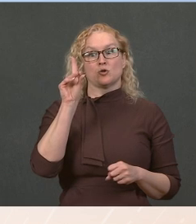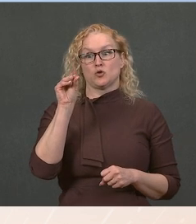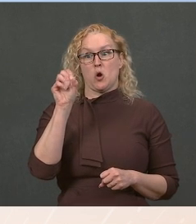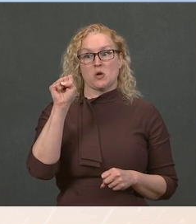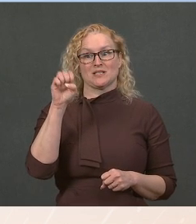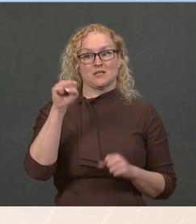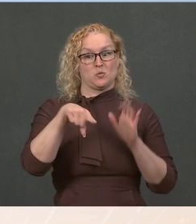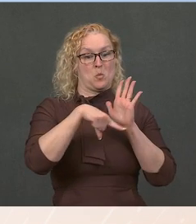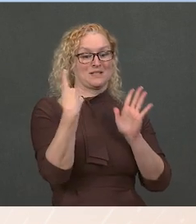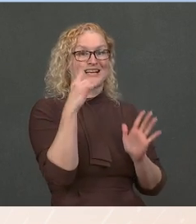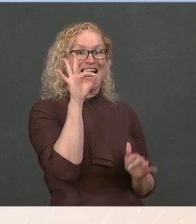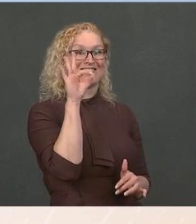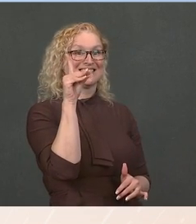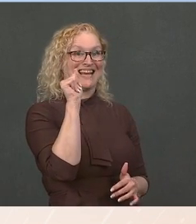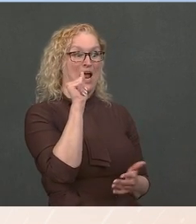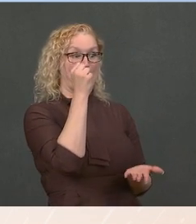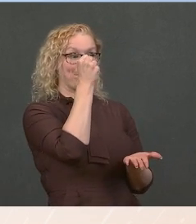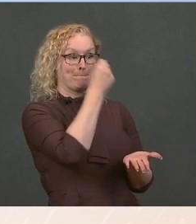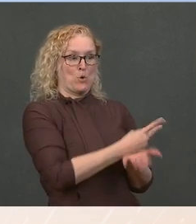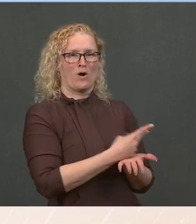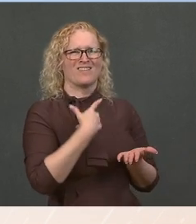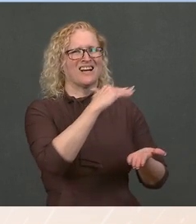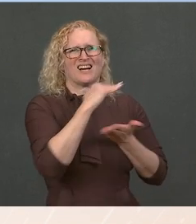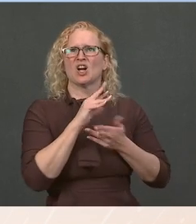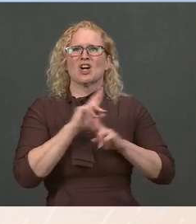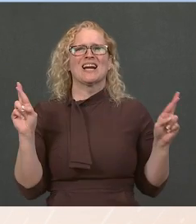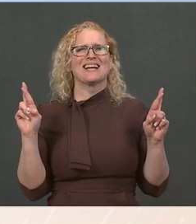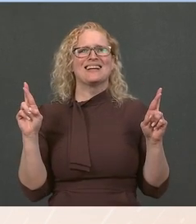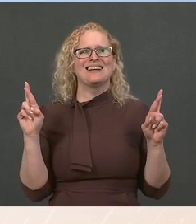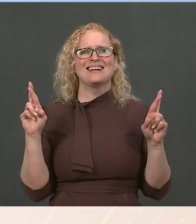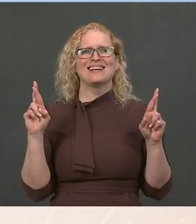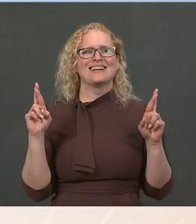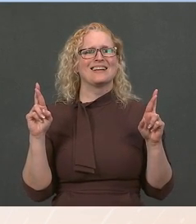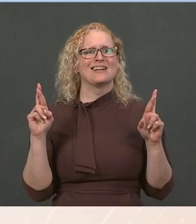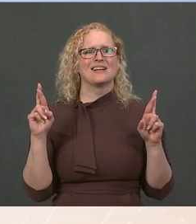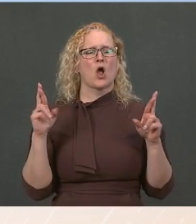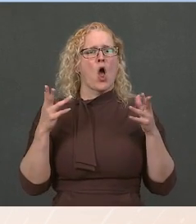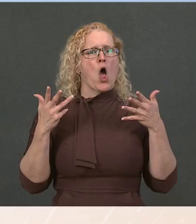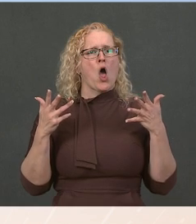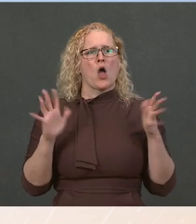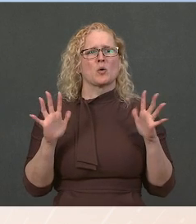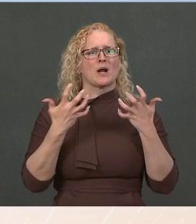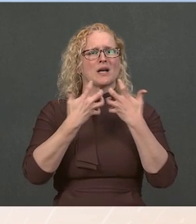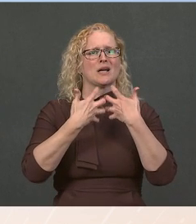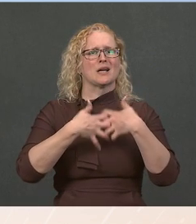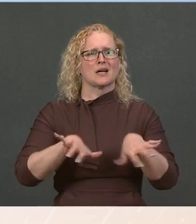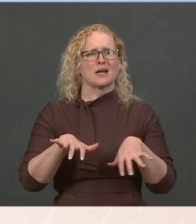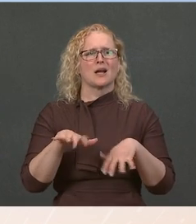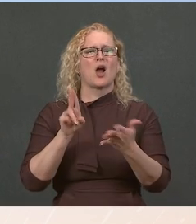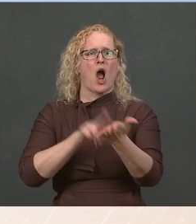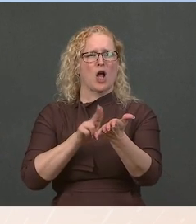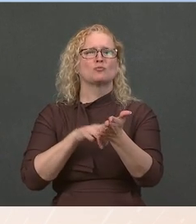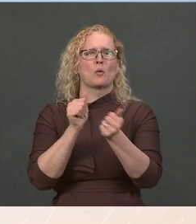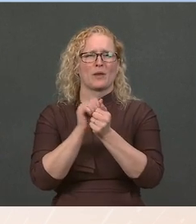So, we have already contracted for millions of doses of the Merck antiviral drug -- in development as well.